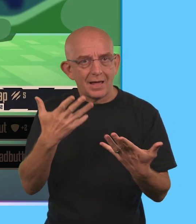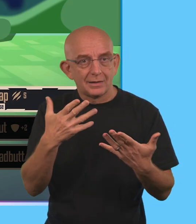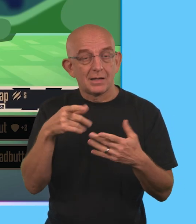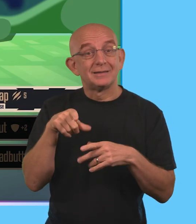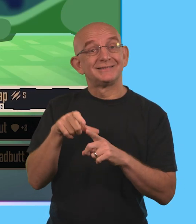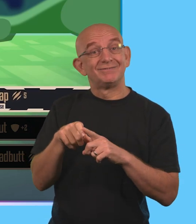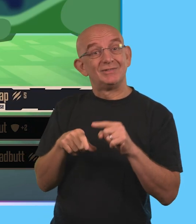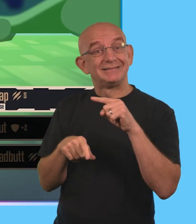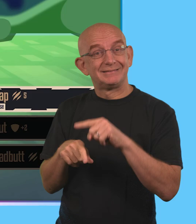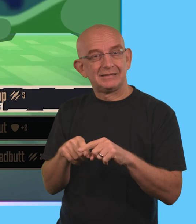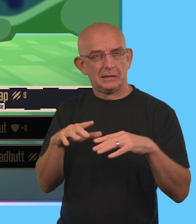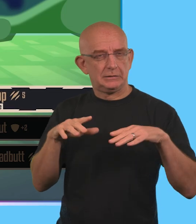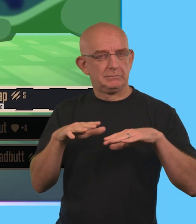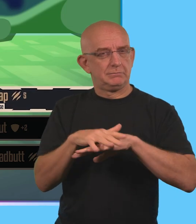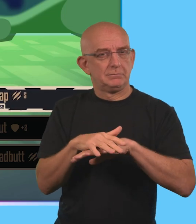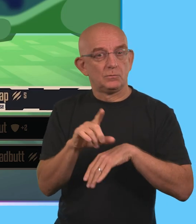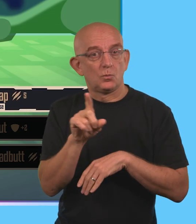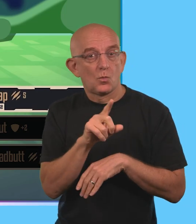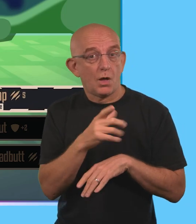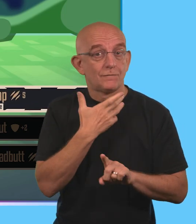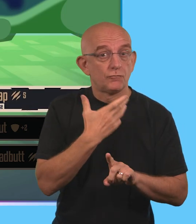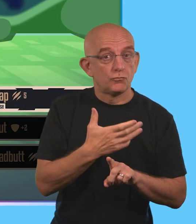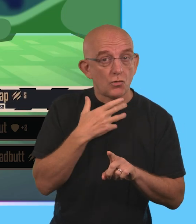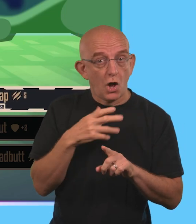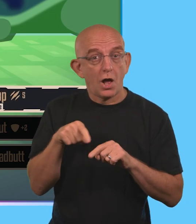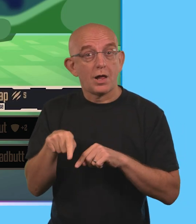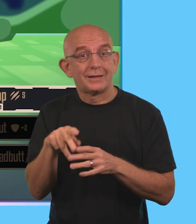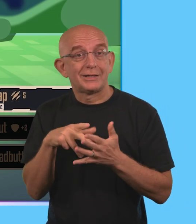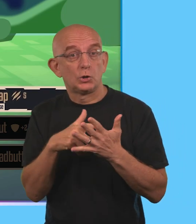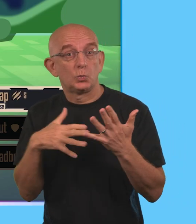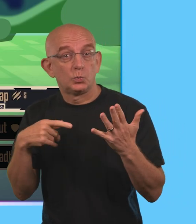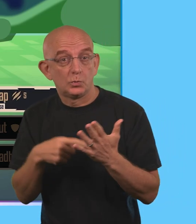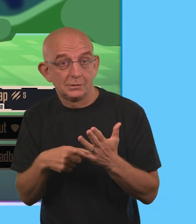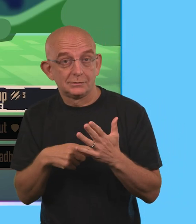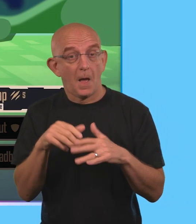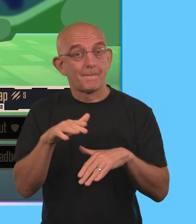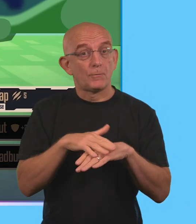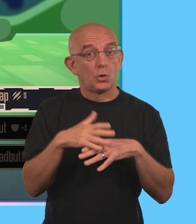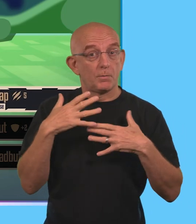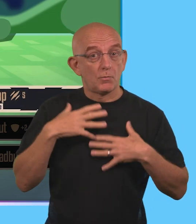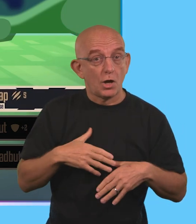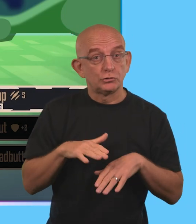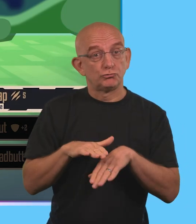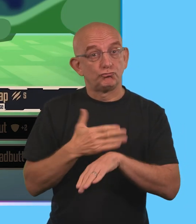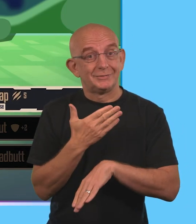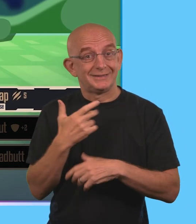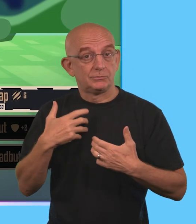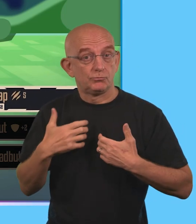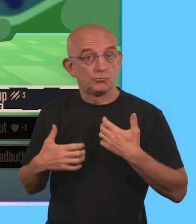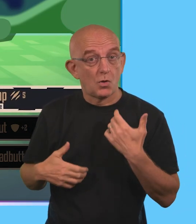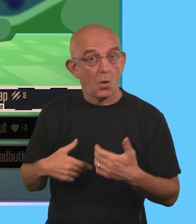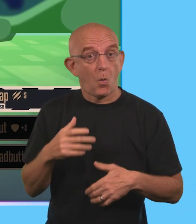Difdagua, a mix between a frog and a newt. It has a blue body with green spots and a white belly.